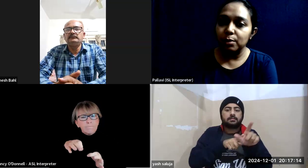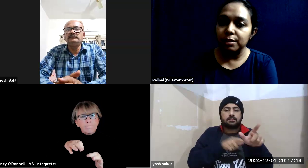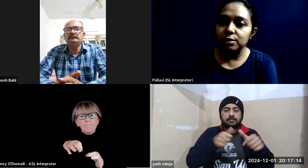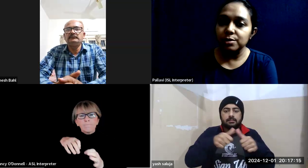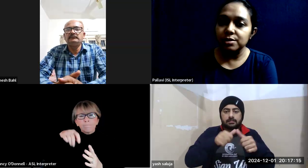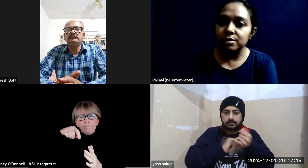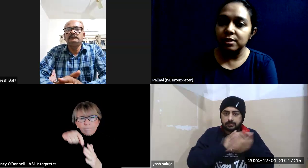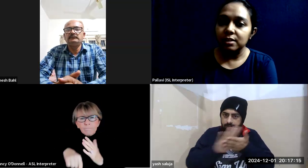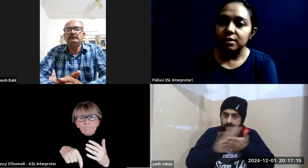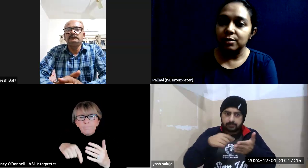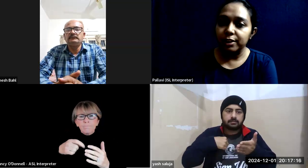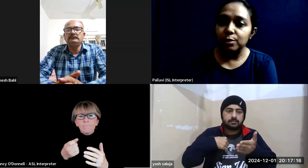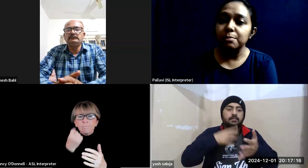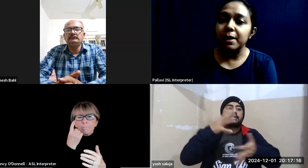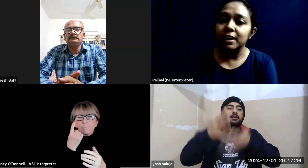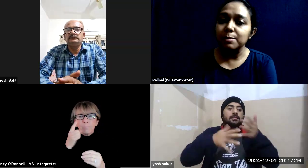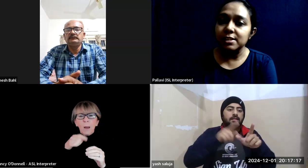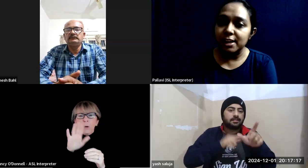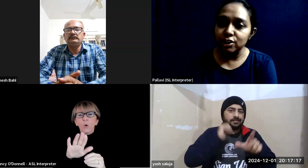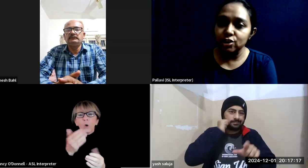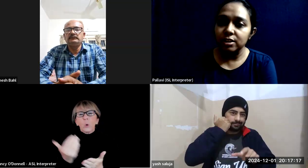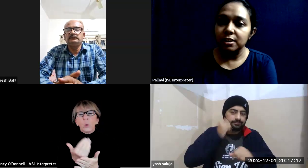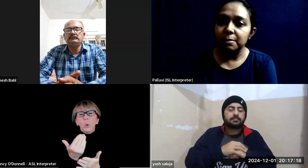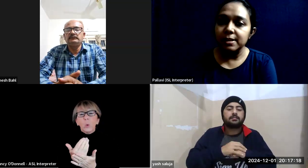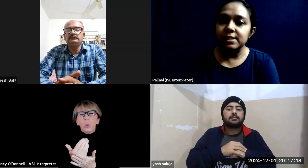the product was very good. My name is Yash.